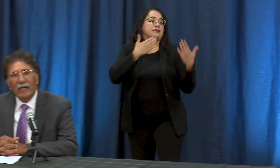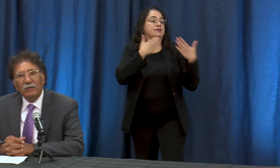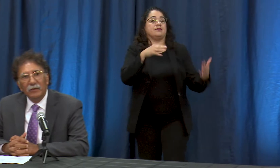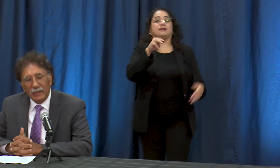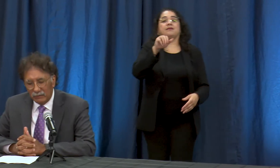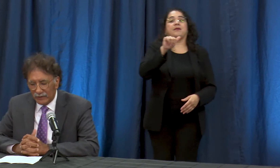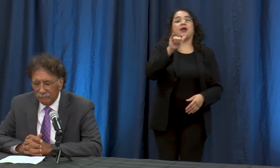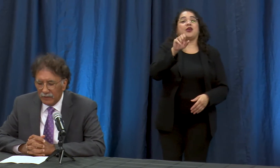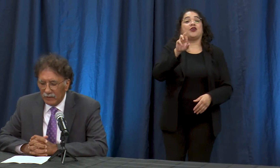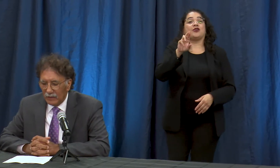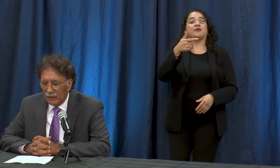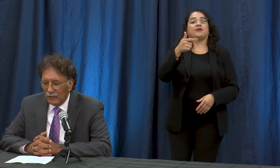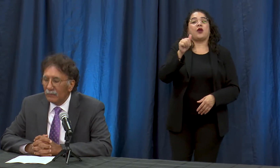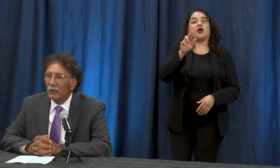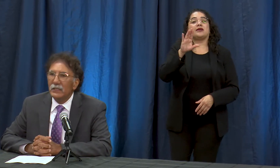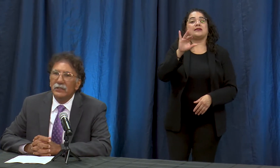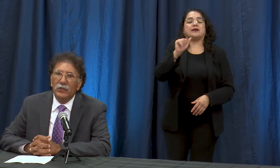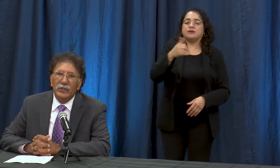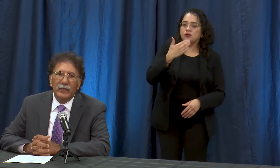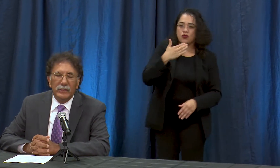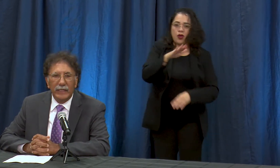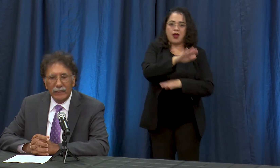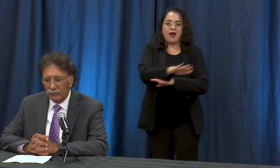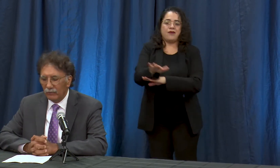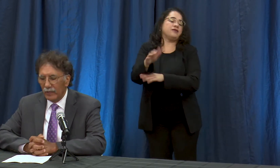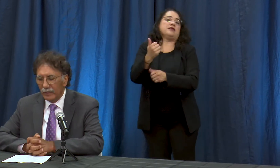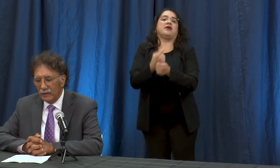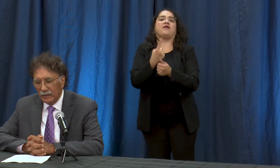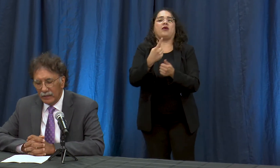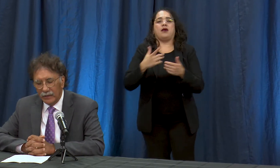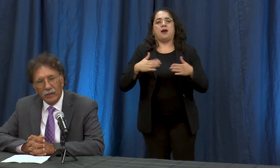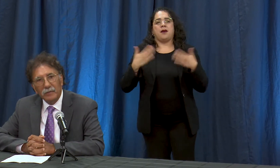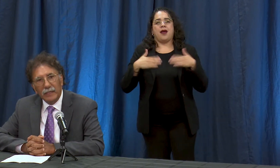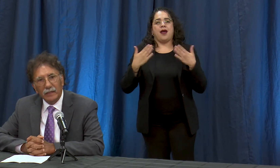afternoon everyone. I'm pleased to join you here today to provide an update on